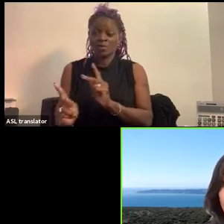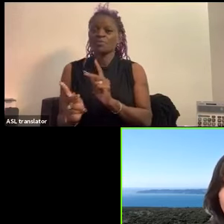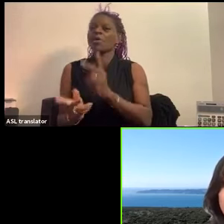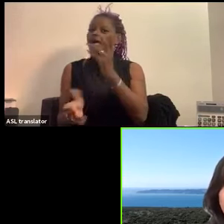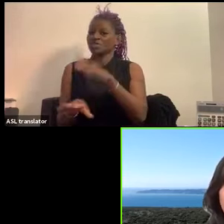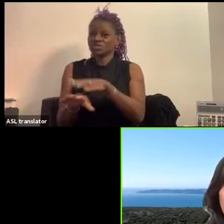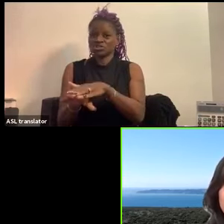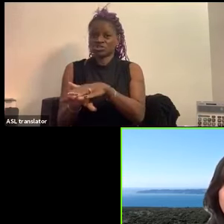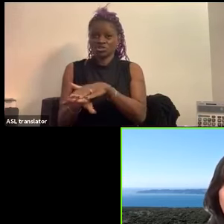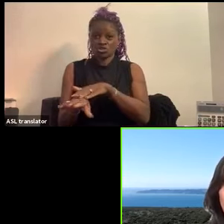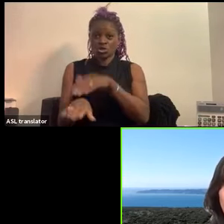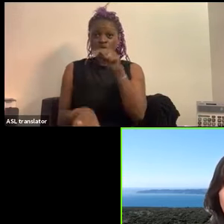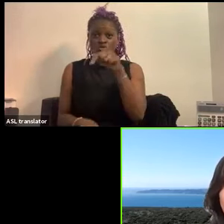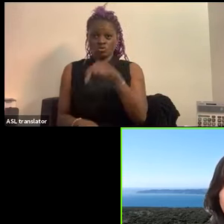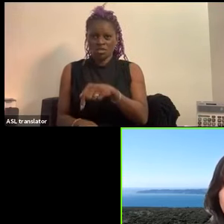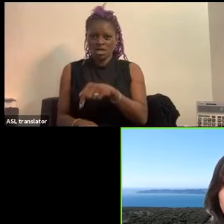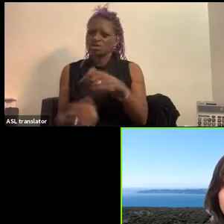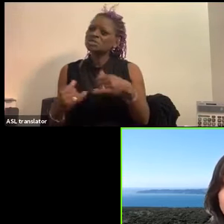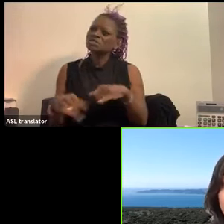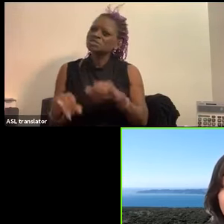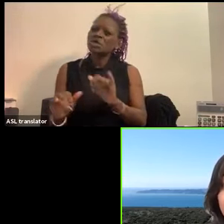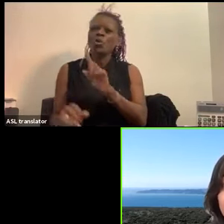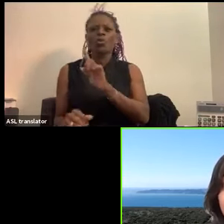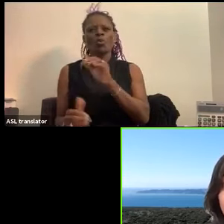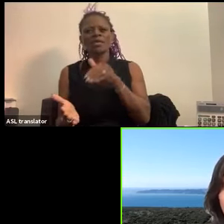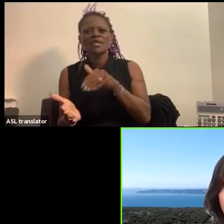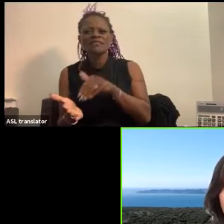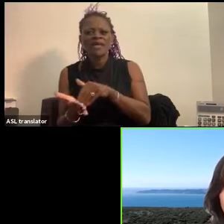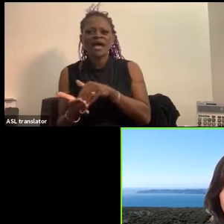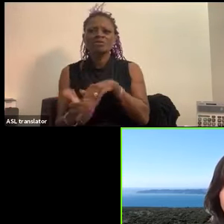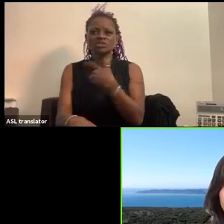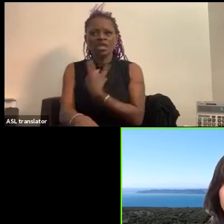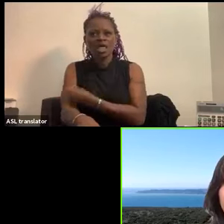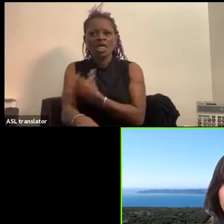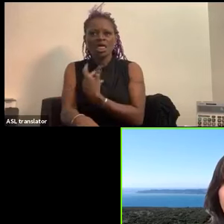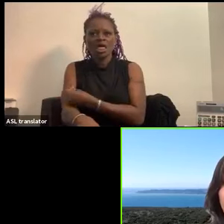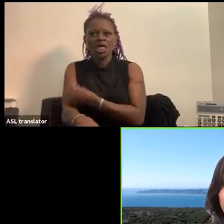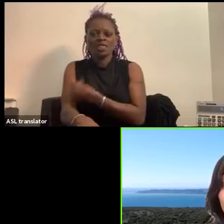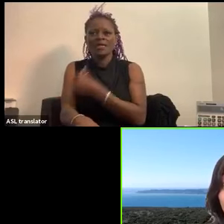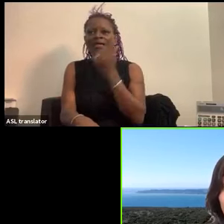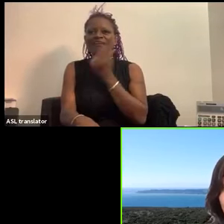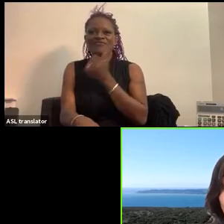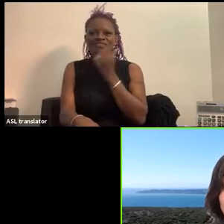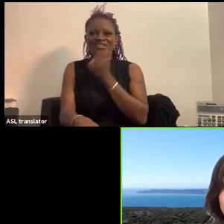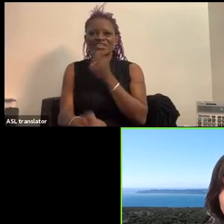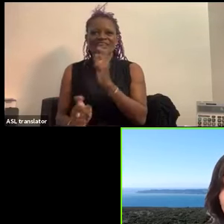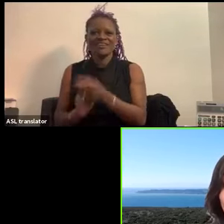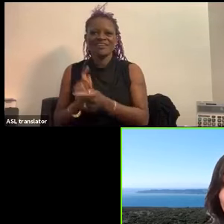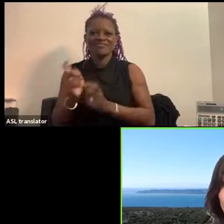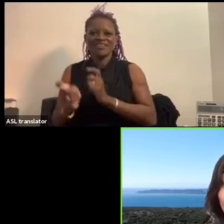But we still are averaging about one thousand doses administered per day. A supervisor, Hopkins, noted.